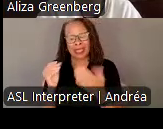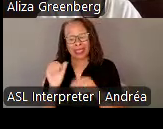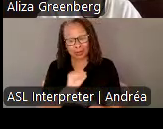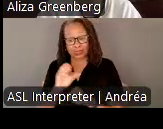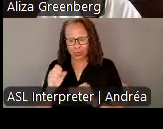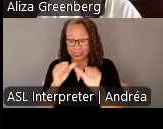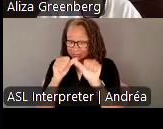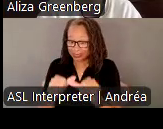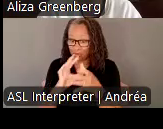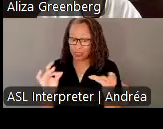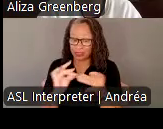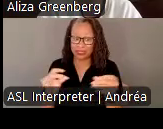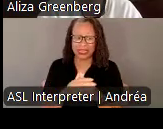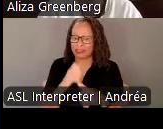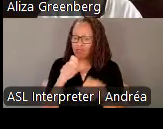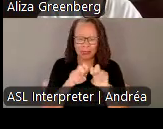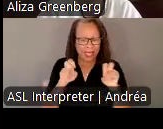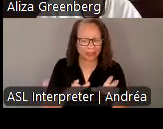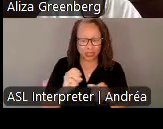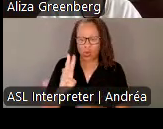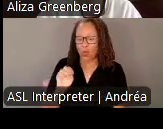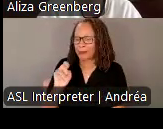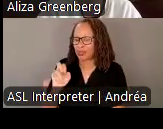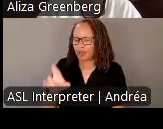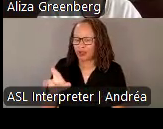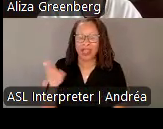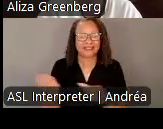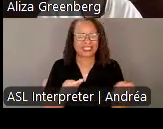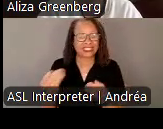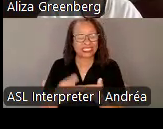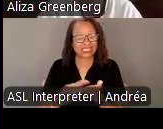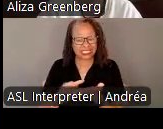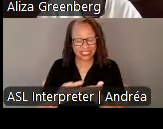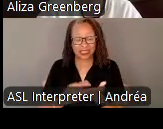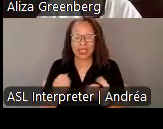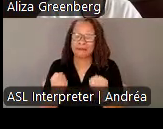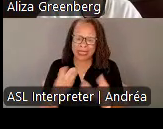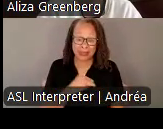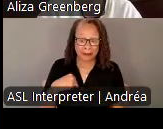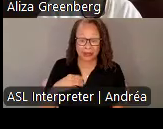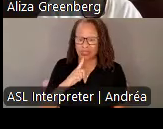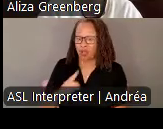These are not panelists or webinars, they're facilitated discussions, but a lot of our members are working in these areas